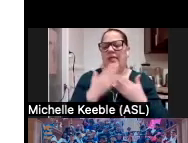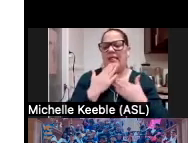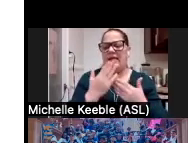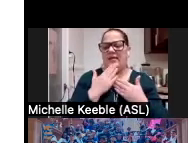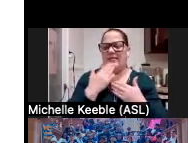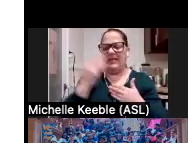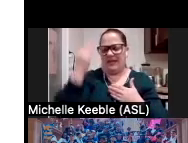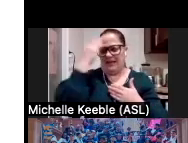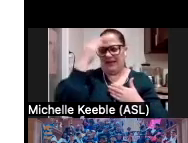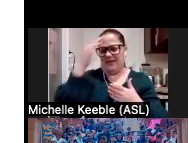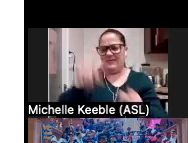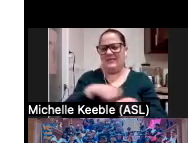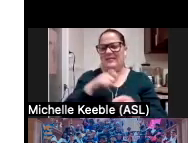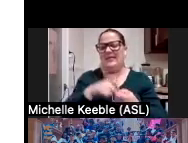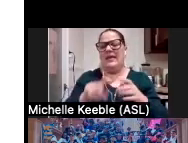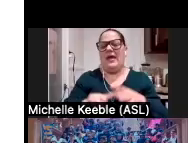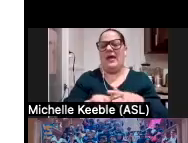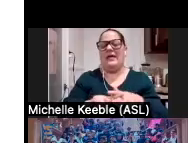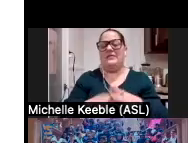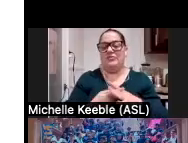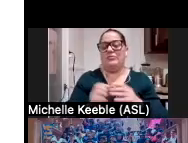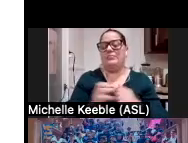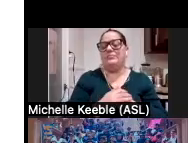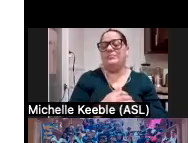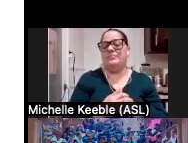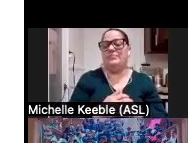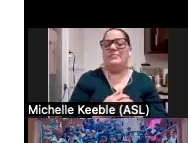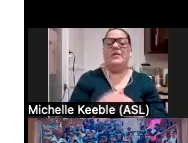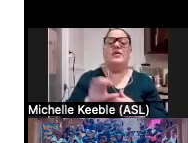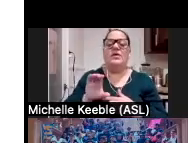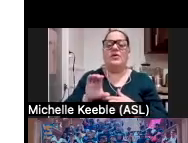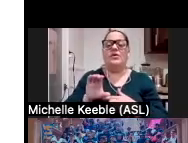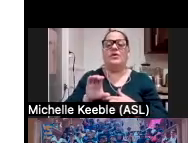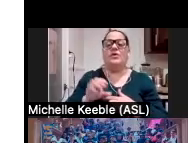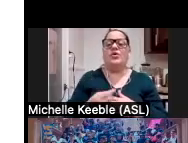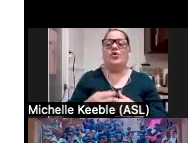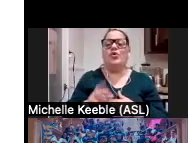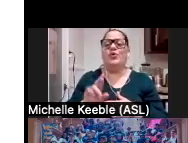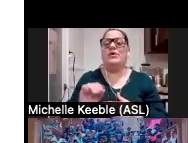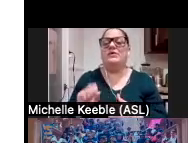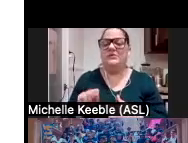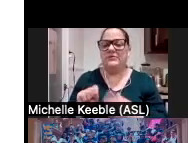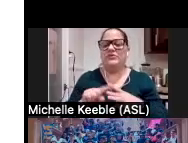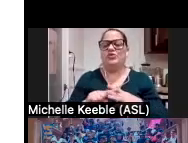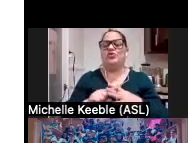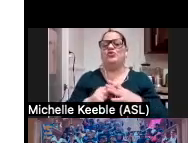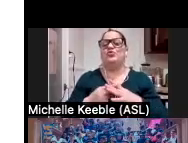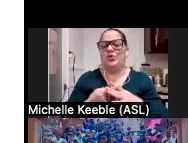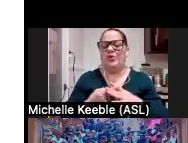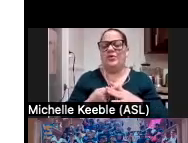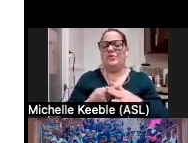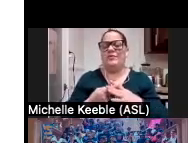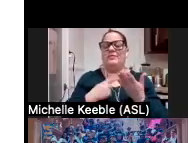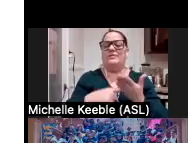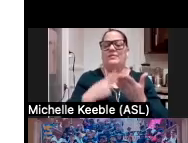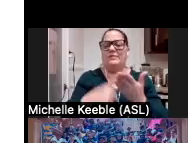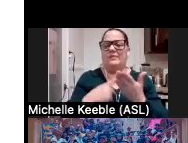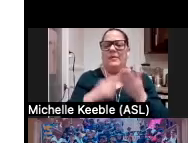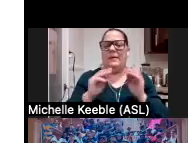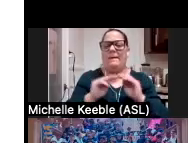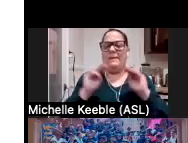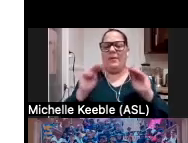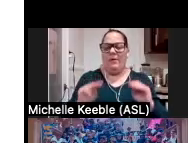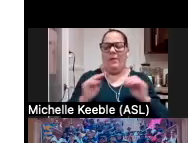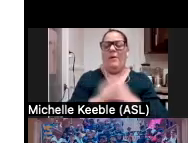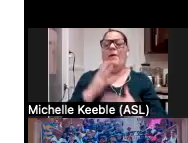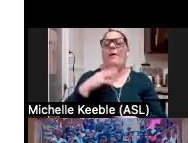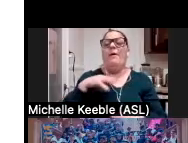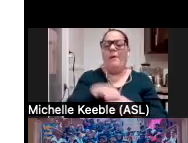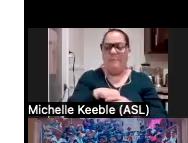it started. And yes, Chris was the pinpoint and the starter of the talk of the museum going into